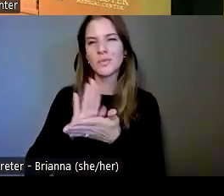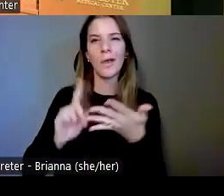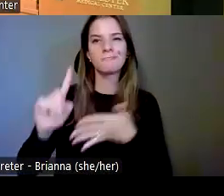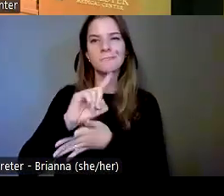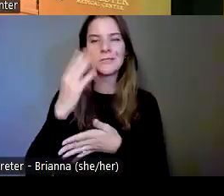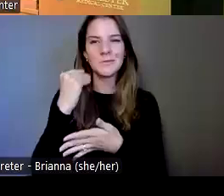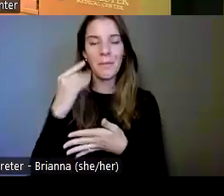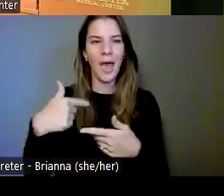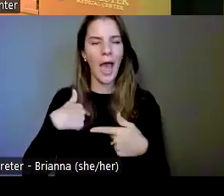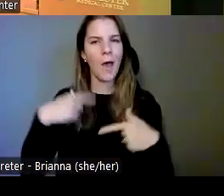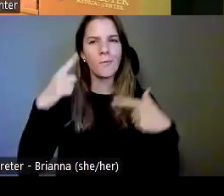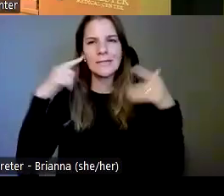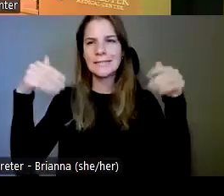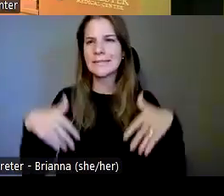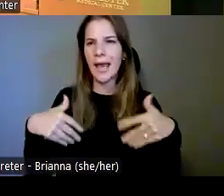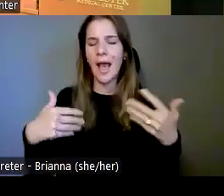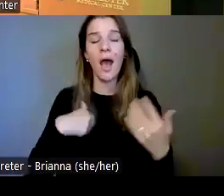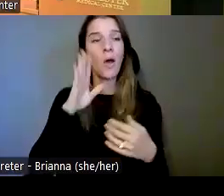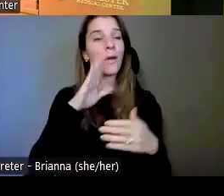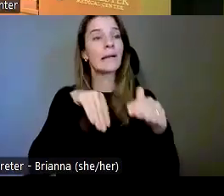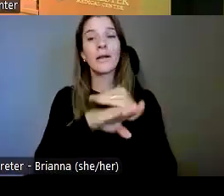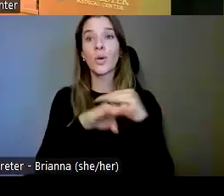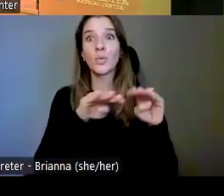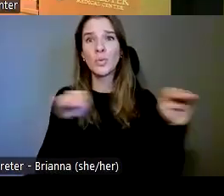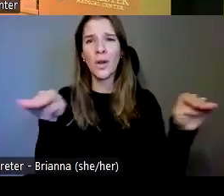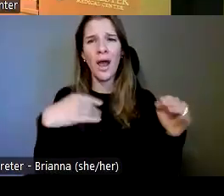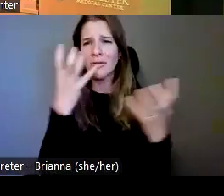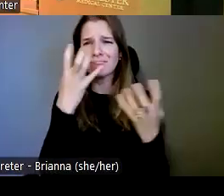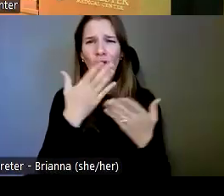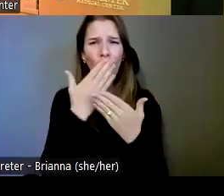perplexed. I was go on to these units and you have all these good people. You have nurses and doctors